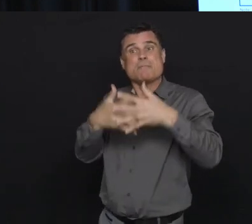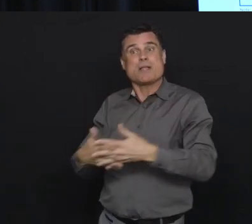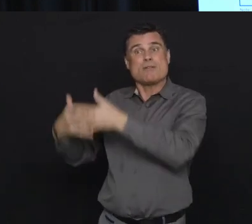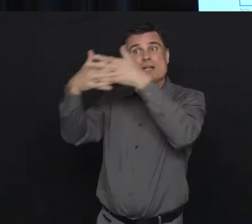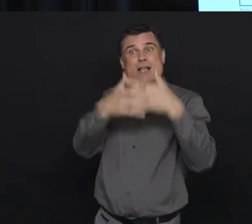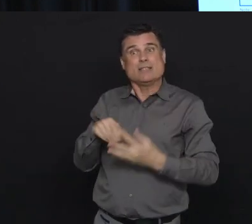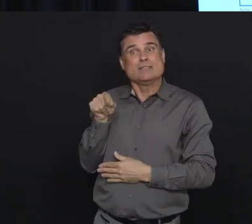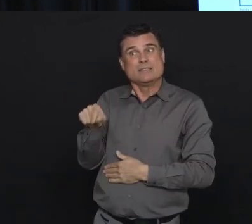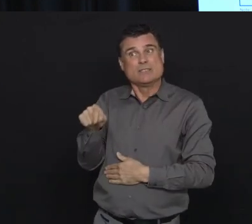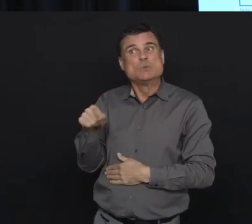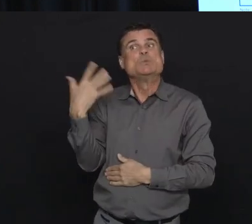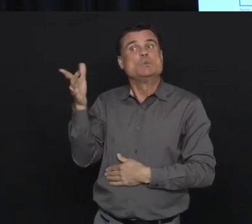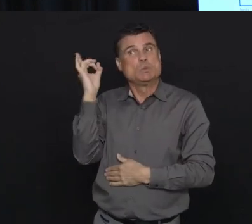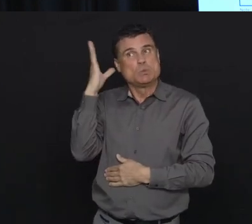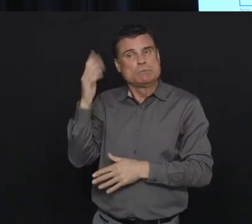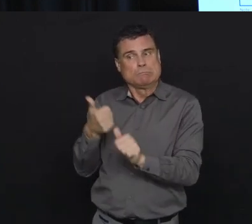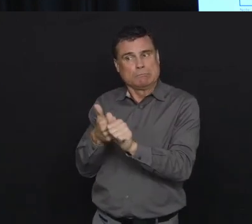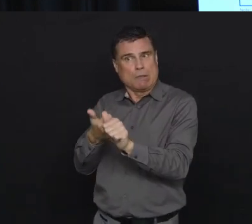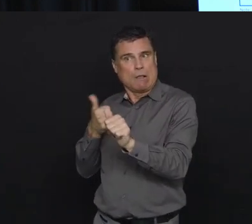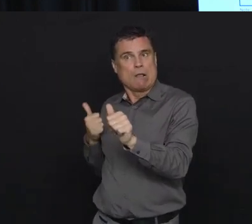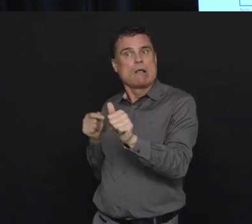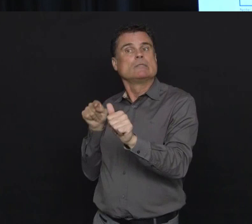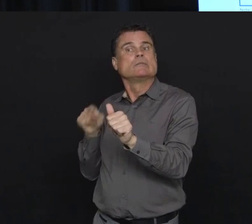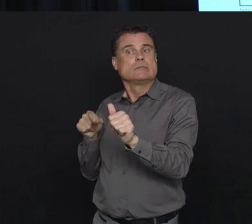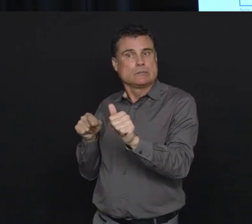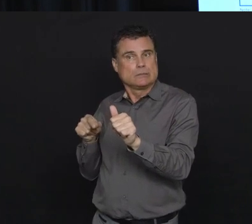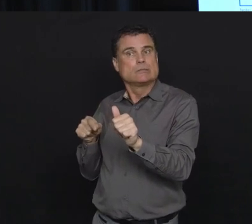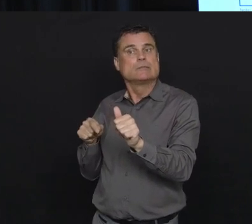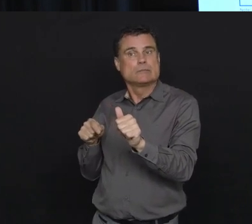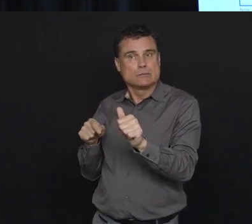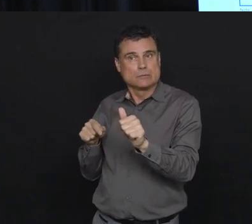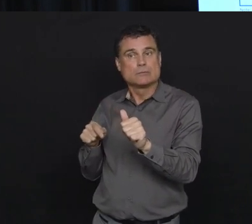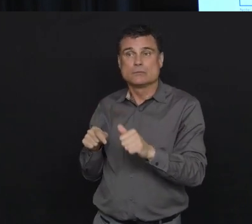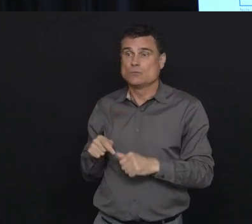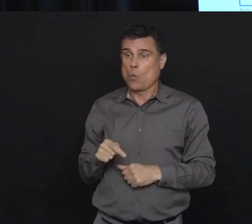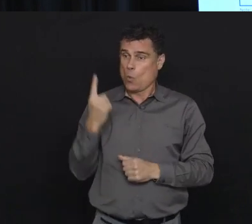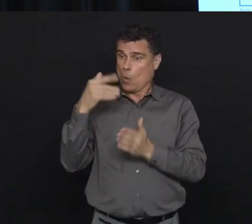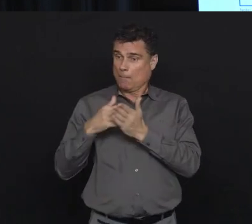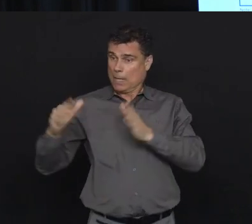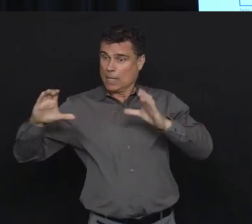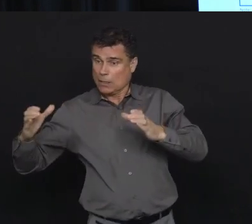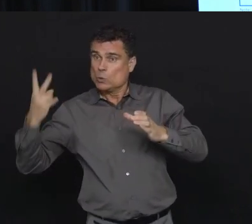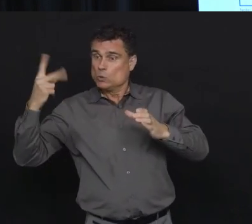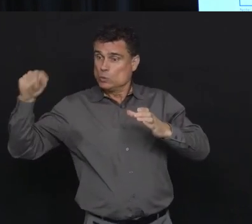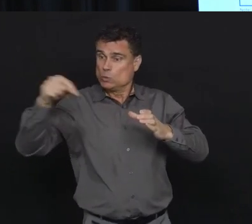United States is also behind in the timeframe and it is now starting to move dramatically